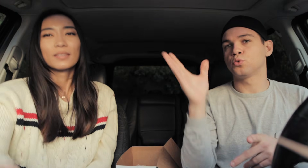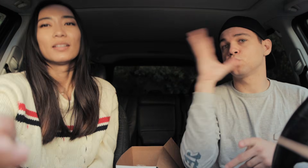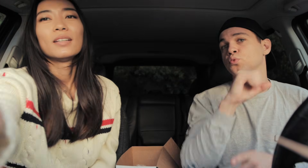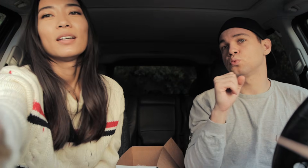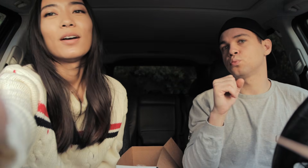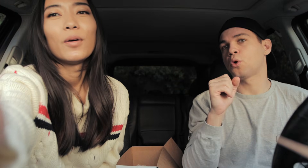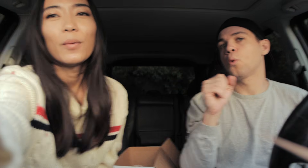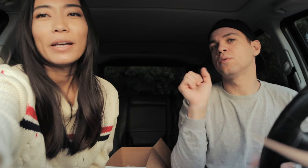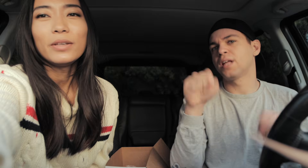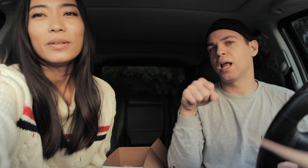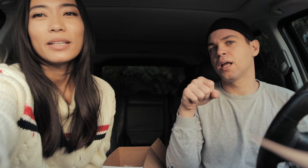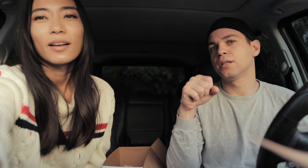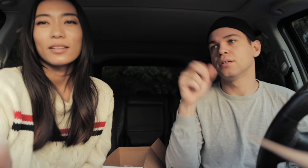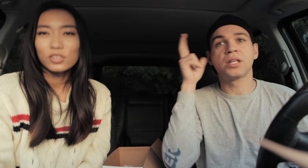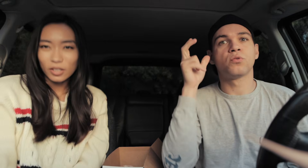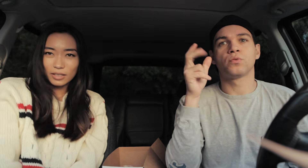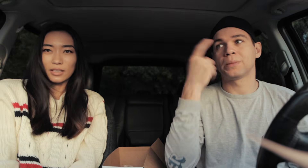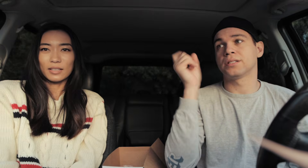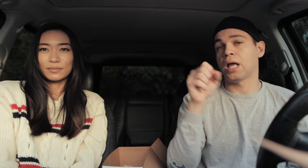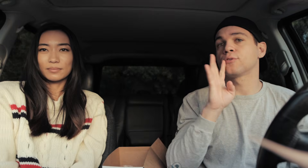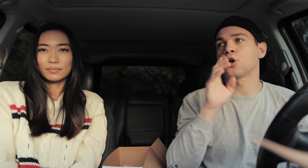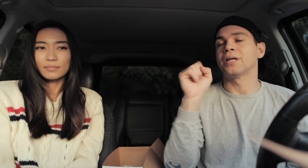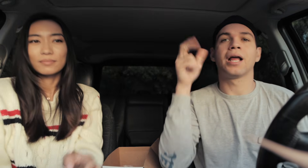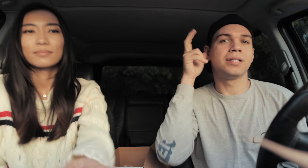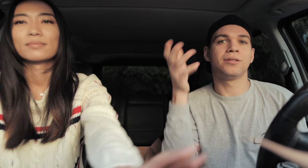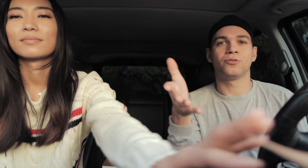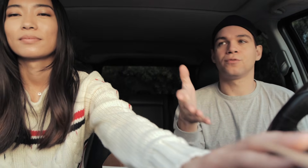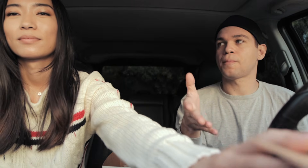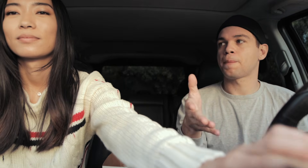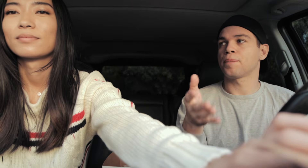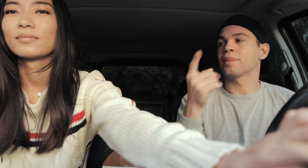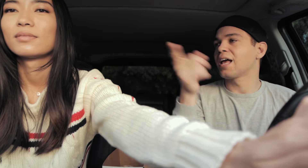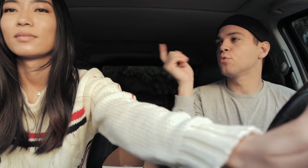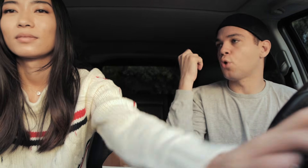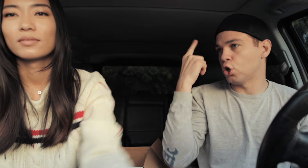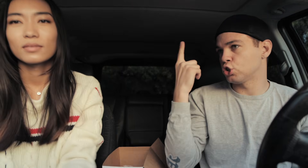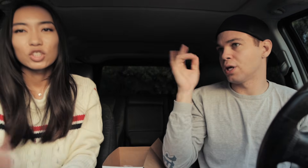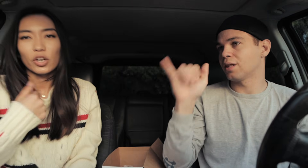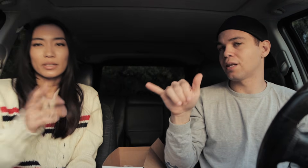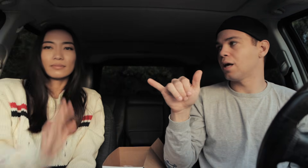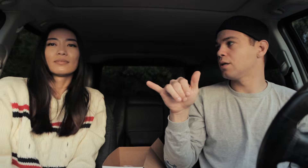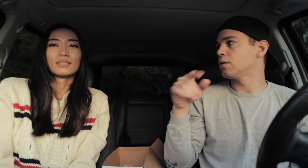so people will assume, oh you can hear because I can talk, I can hear they don't understand that E: sorry